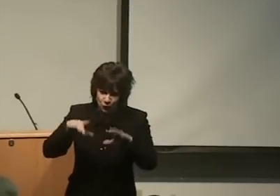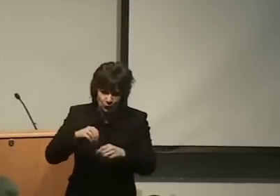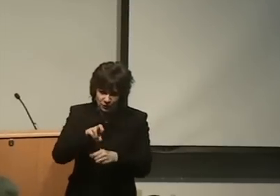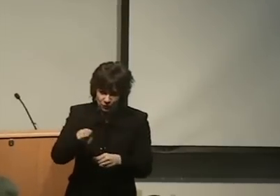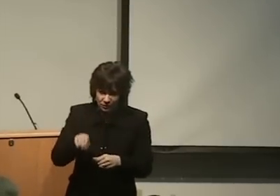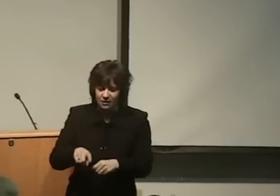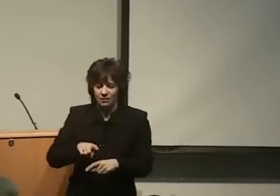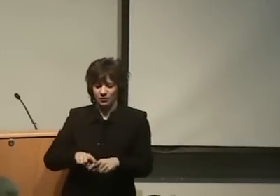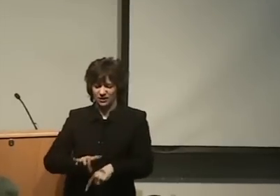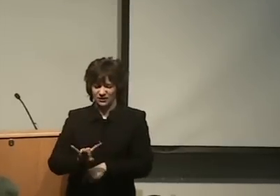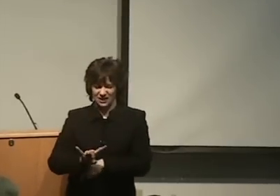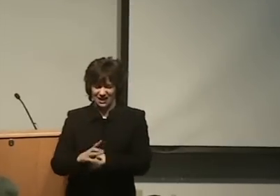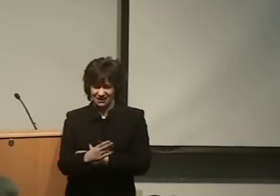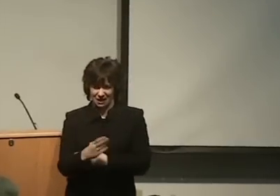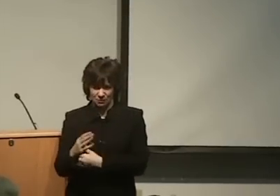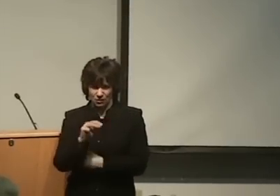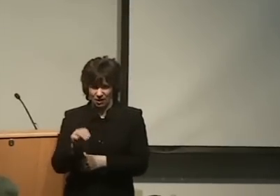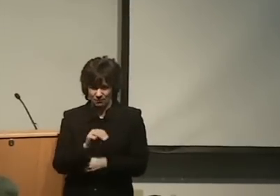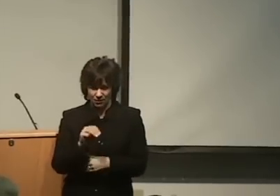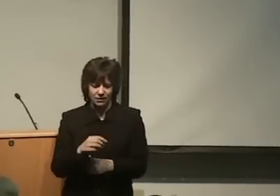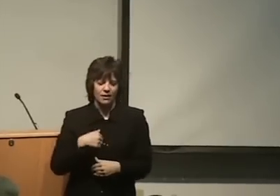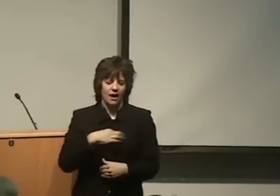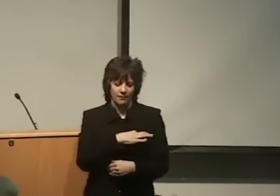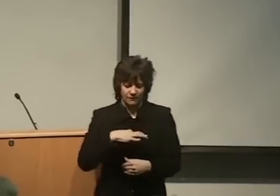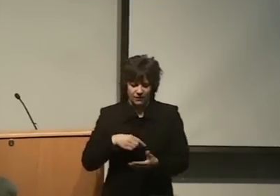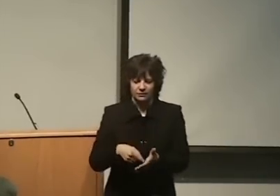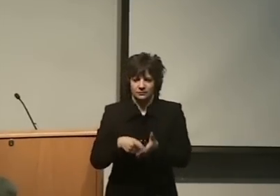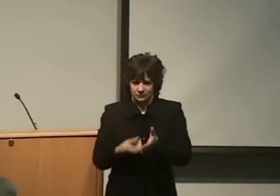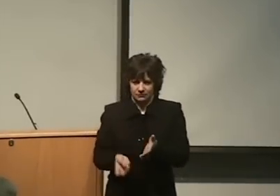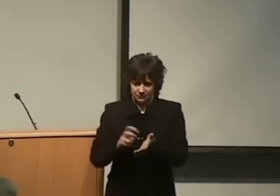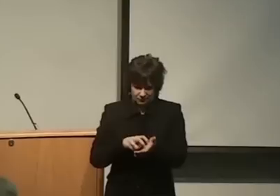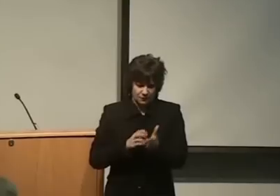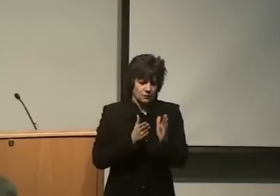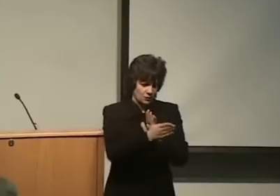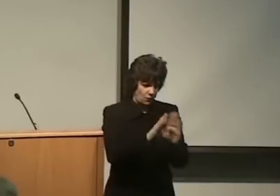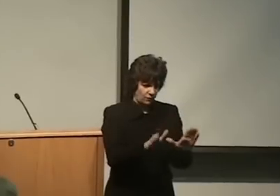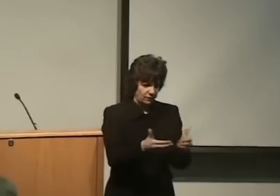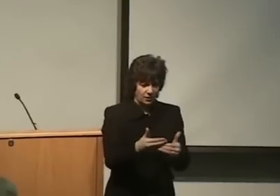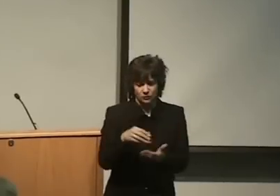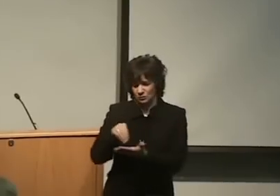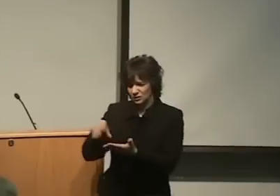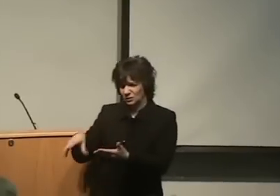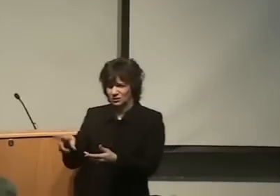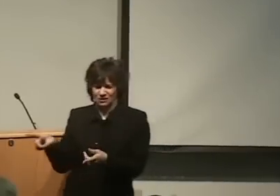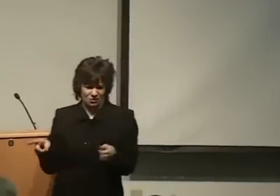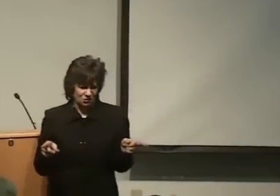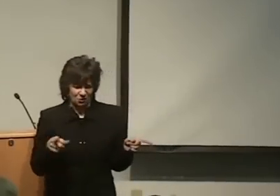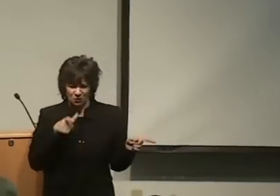on Monday, I had no choice, I had to get up and I had to go. Students today are going to say who is this asshole, right?